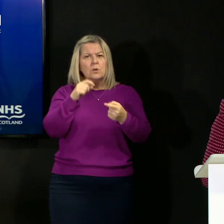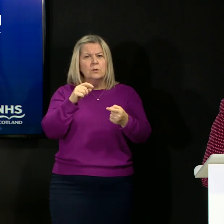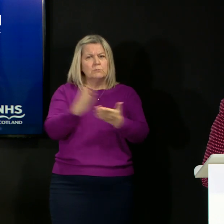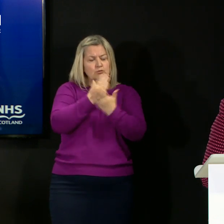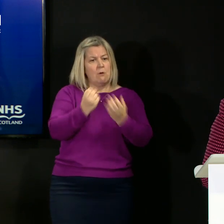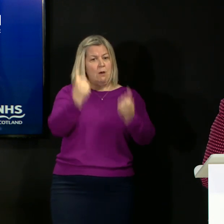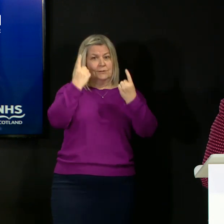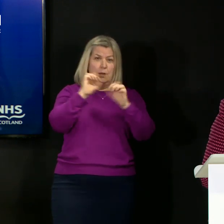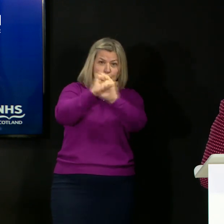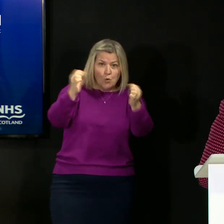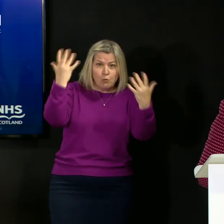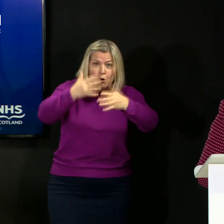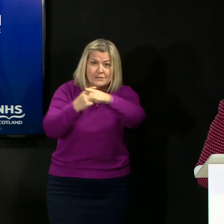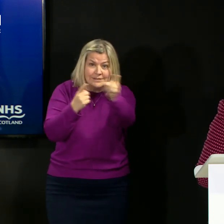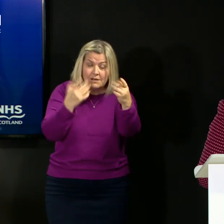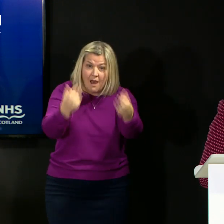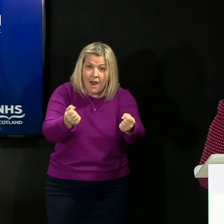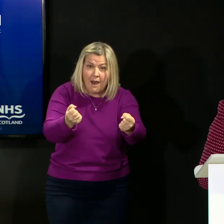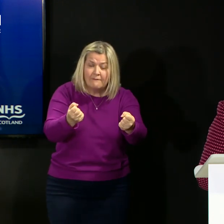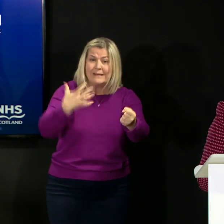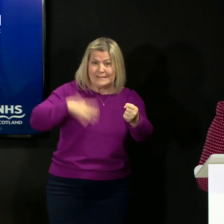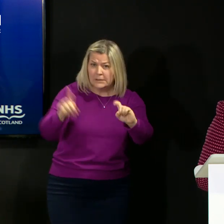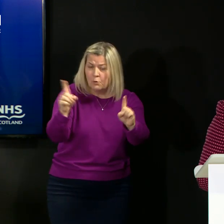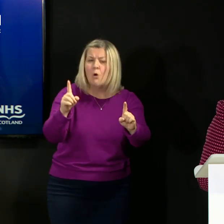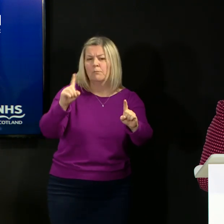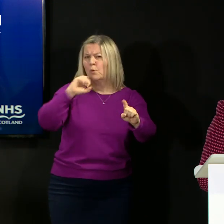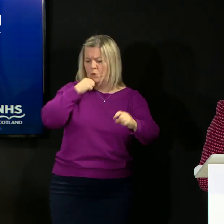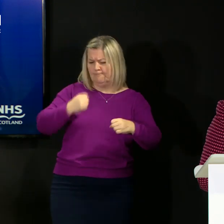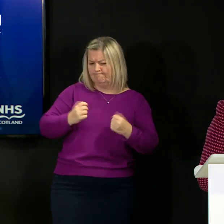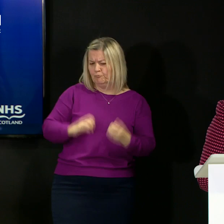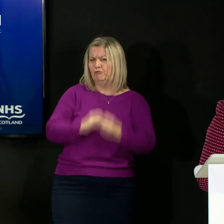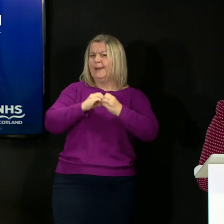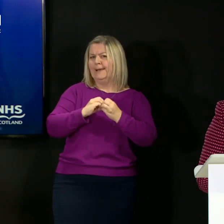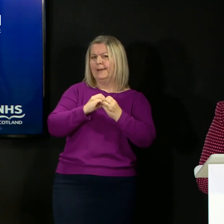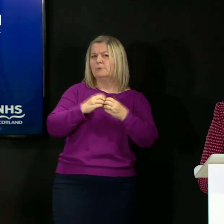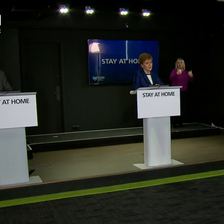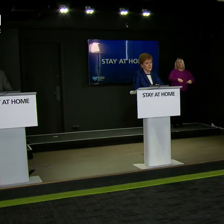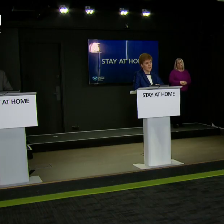we understand what you need and we act to make sure that happens. Thank you.